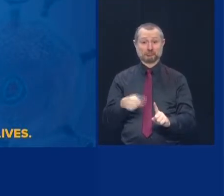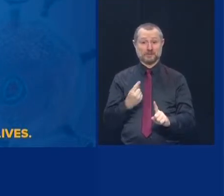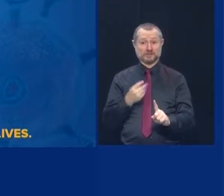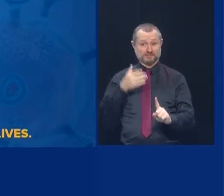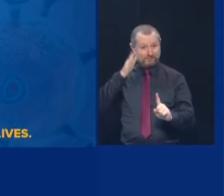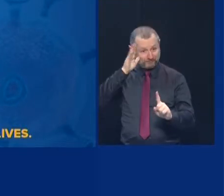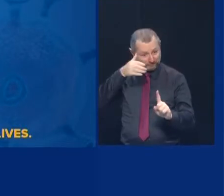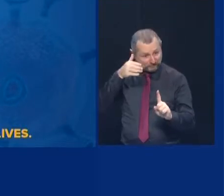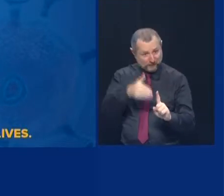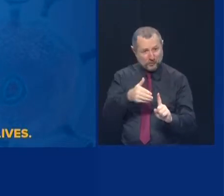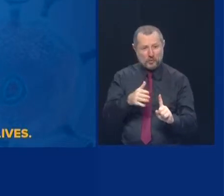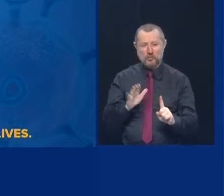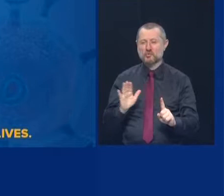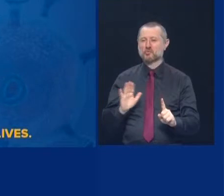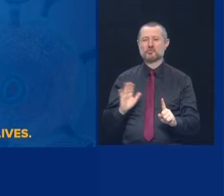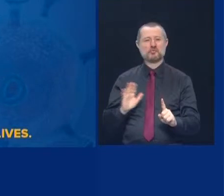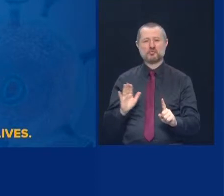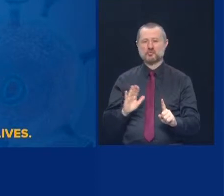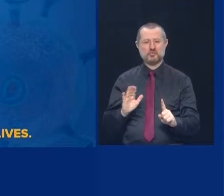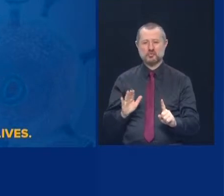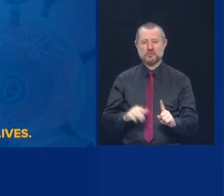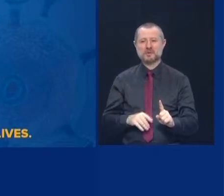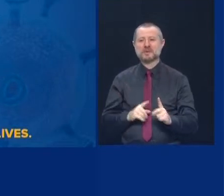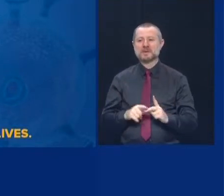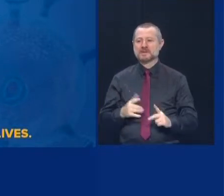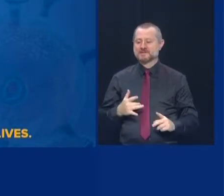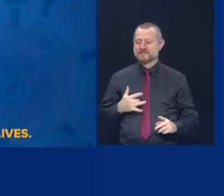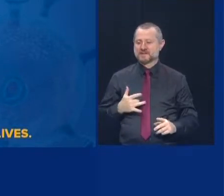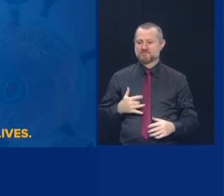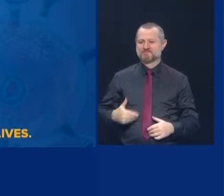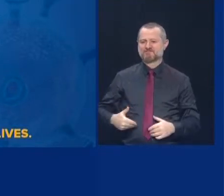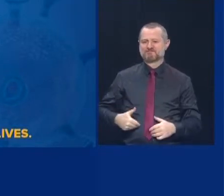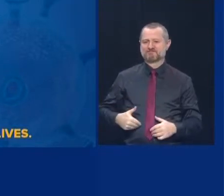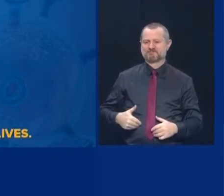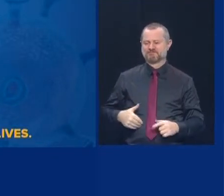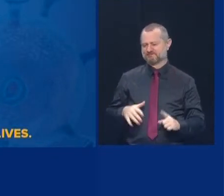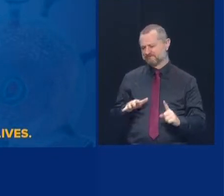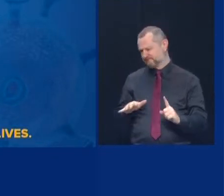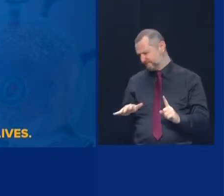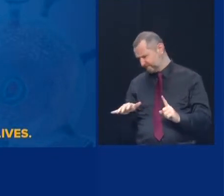PEOPLE ARE TALKING ABOUT THANKSGIVING, WHAT'S GOING TO HAPPEN BY THANKSGIVING. IT'S NOT JUST ABOUT THANKSGIVING.